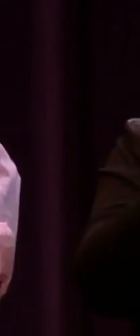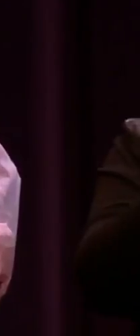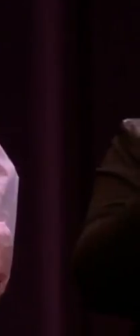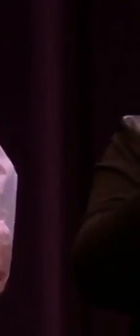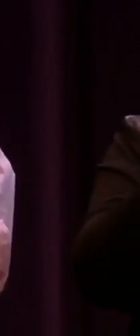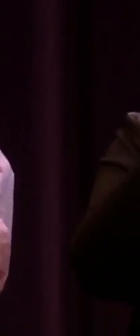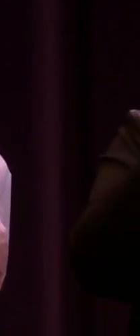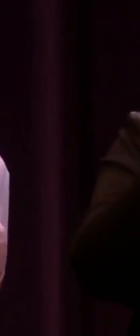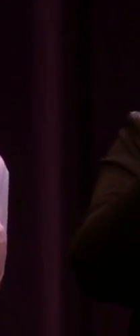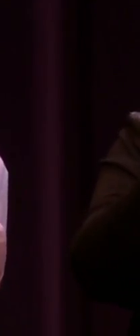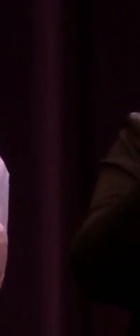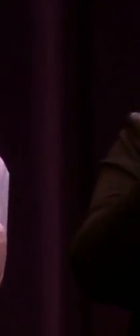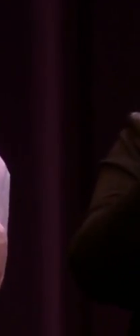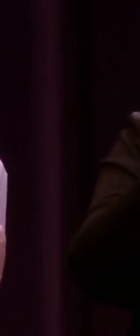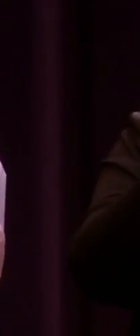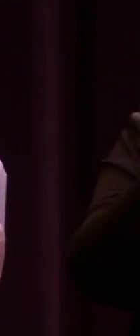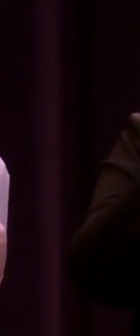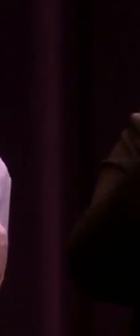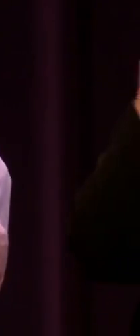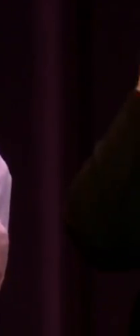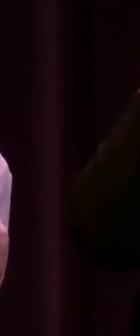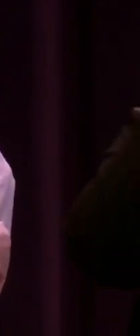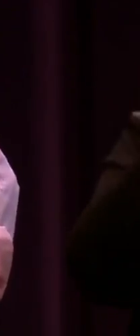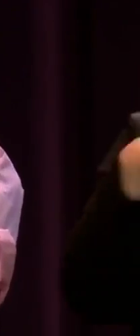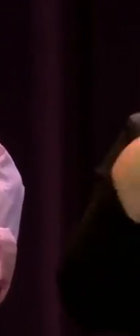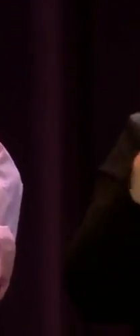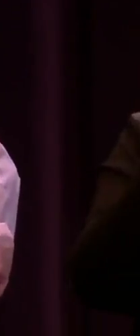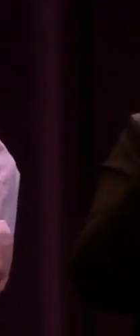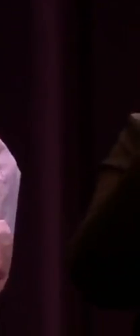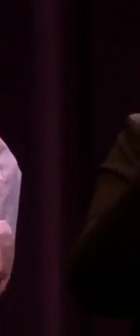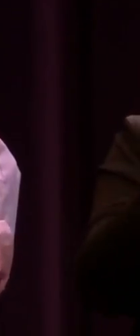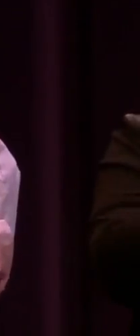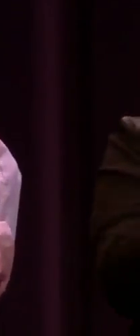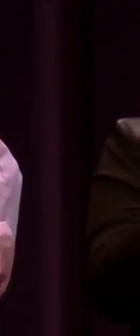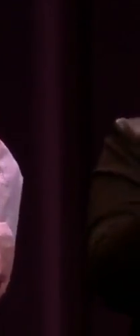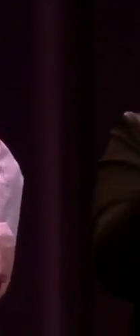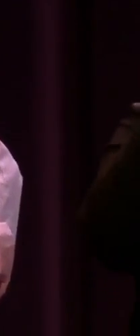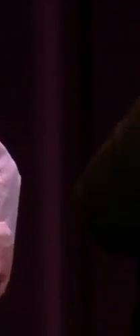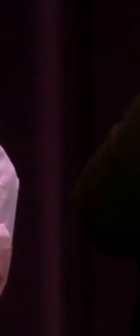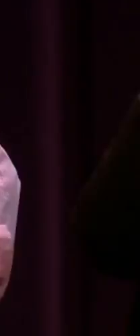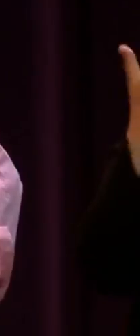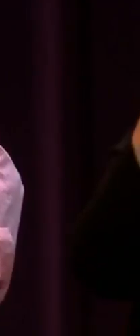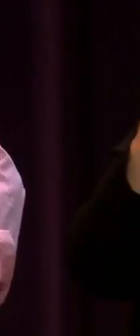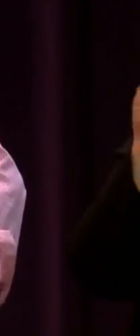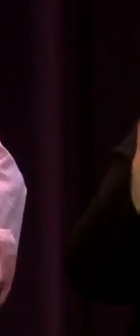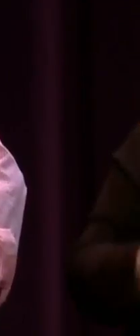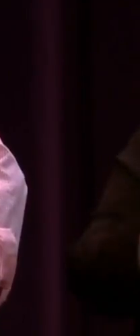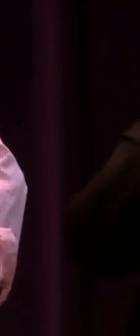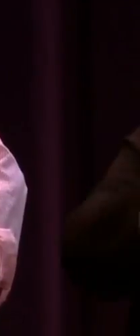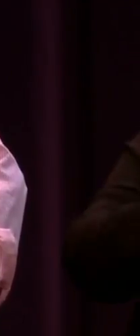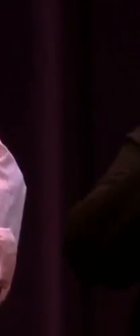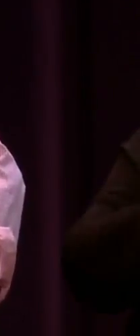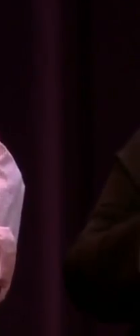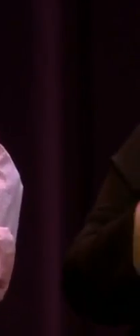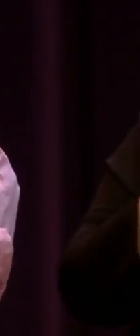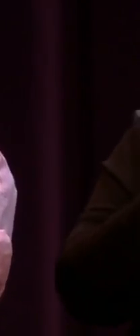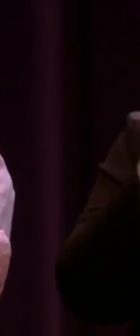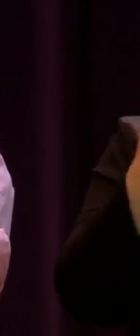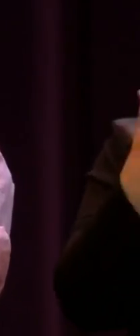AND I KNOW WASHINGTON, D.C. NEEDS TITLES TO GIVE YOU SOME STANDING. I'M PRESENTLY A CONTRIBUTOR TO